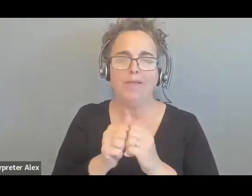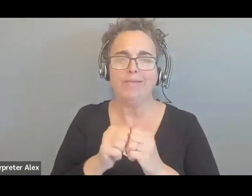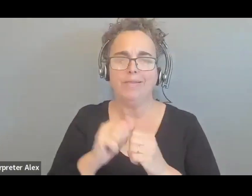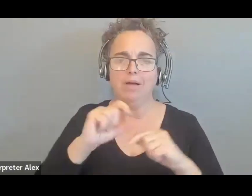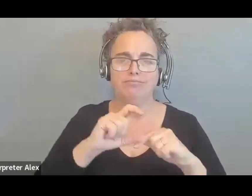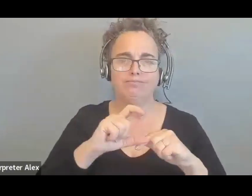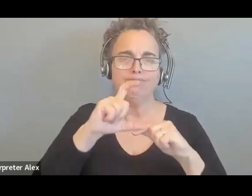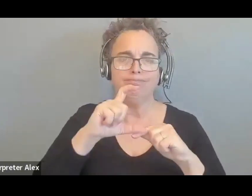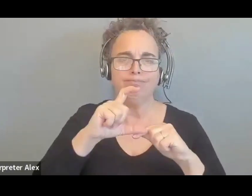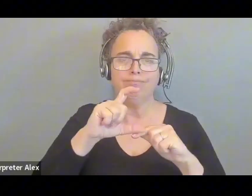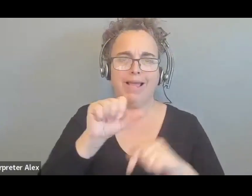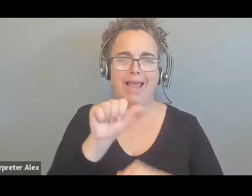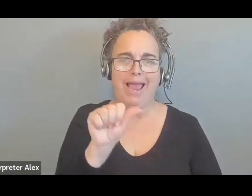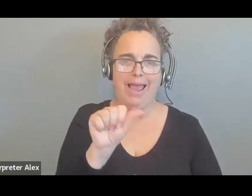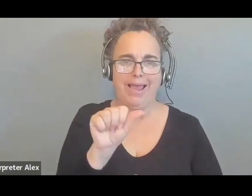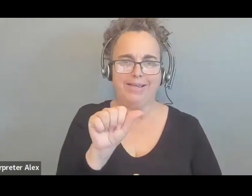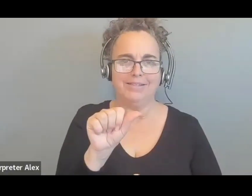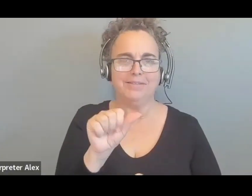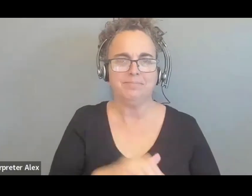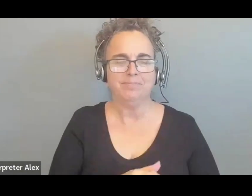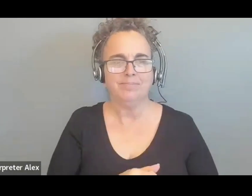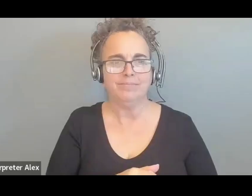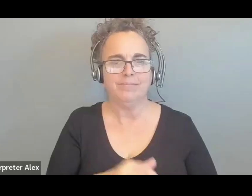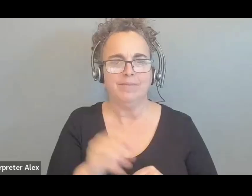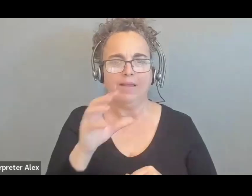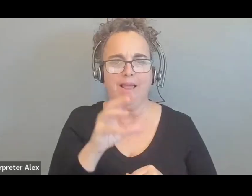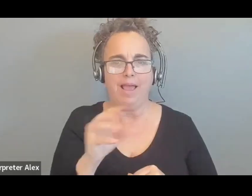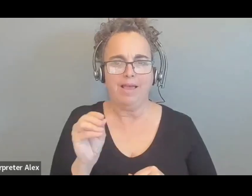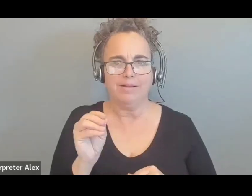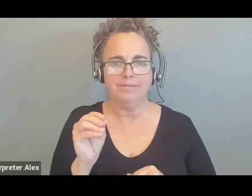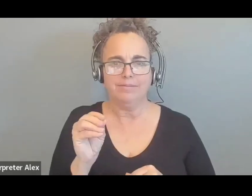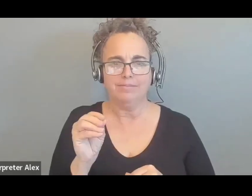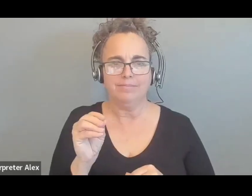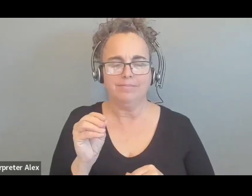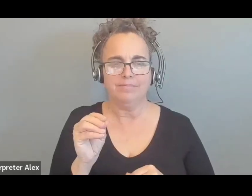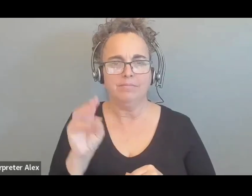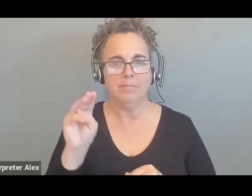There's so much to do. Yeah, - And you know, Molly, with